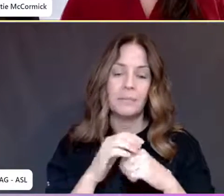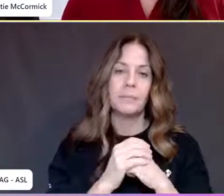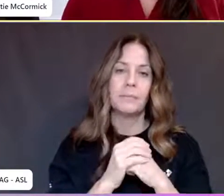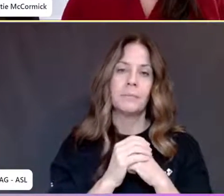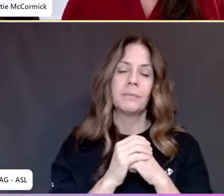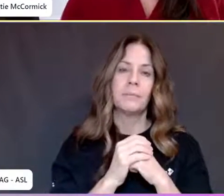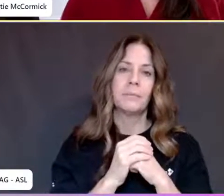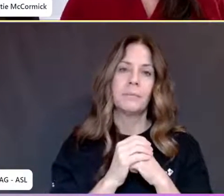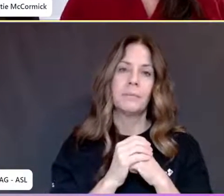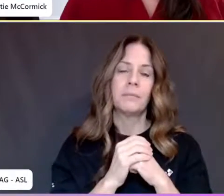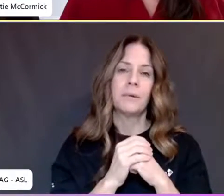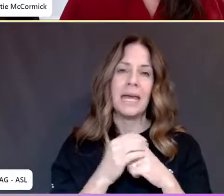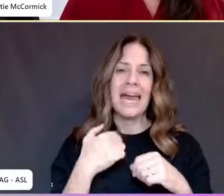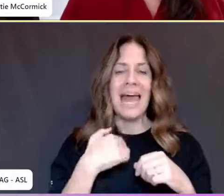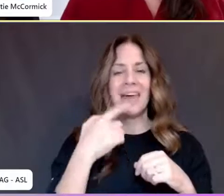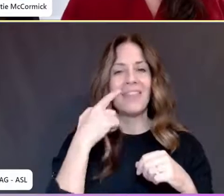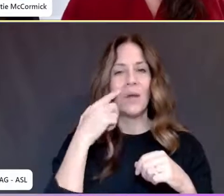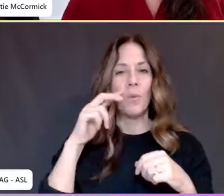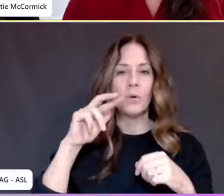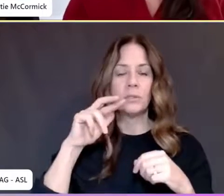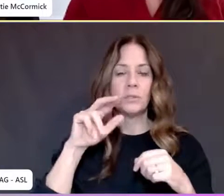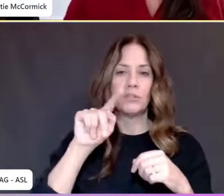government contracting agency, and all of its products we